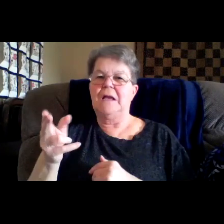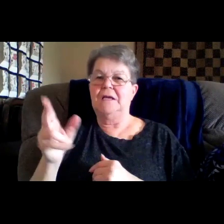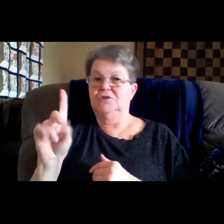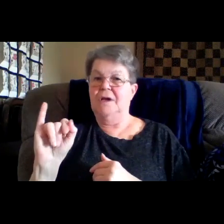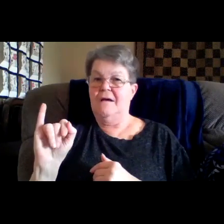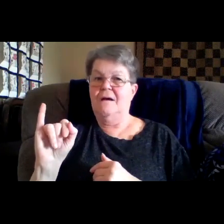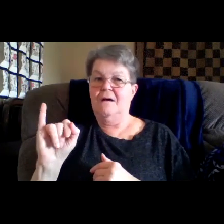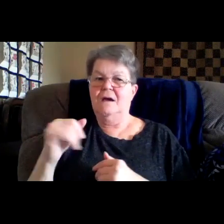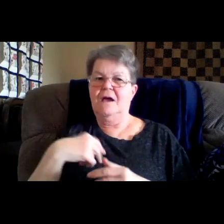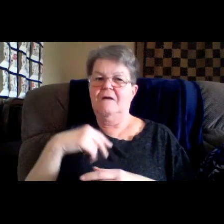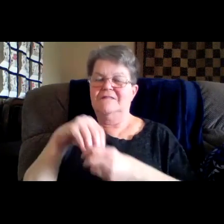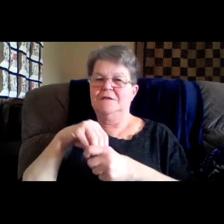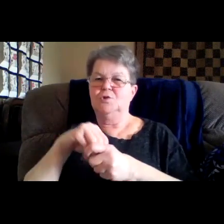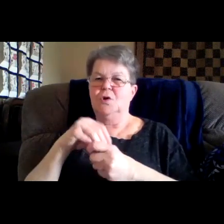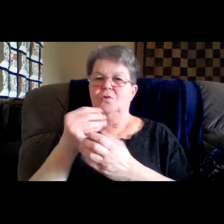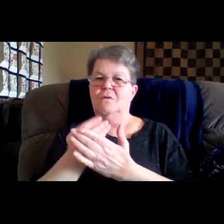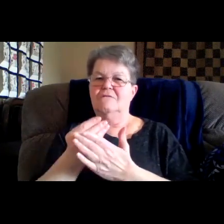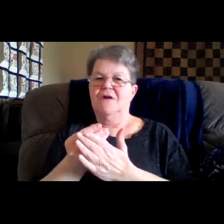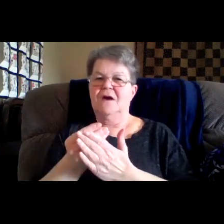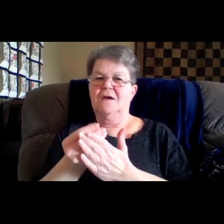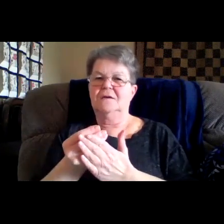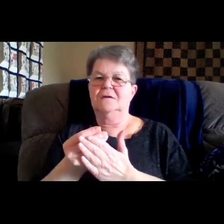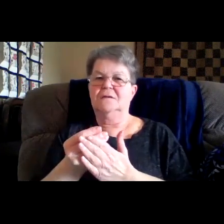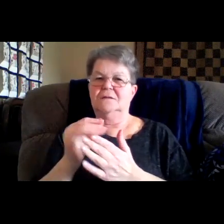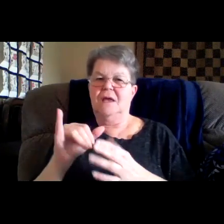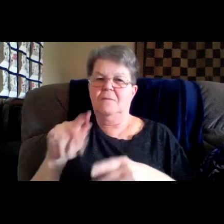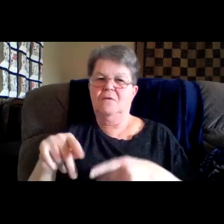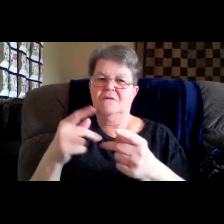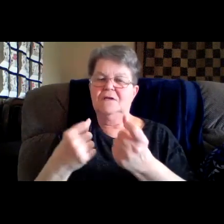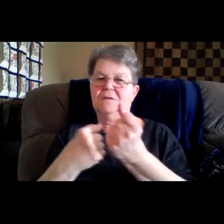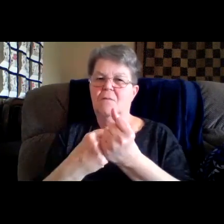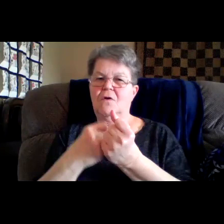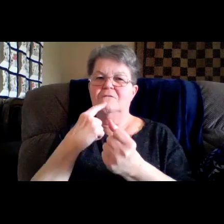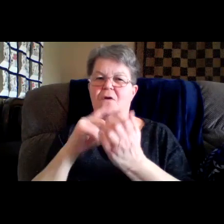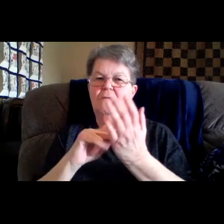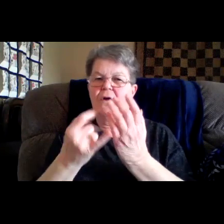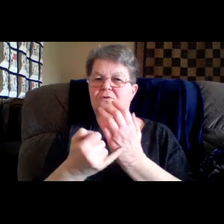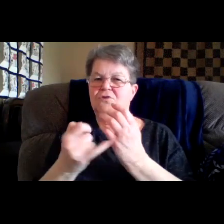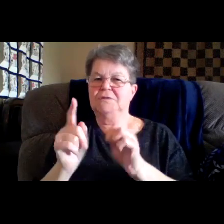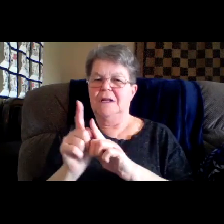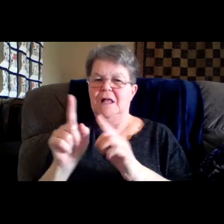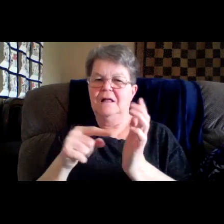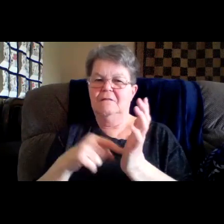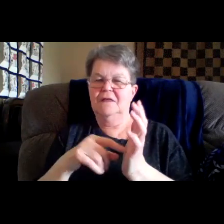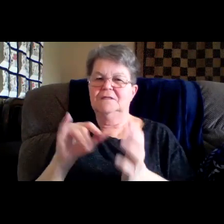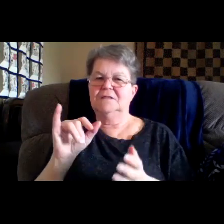we have an internal fund and to provide support for projects just like this that are interesting